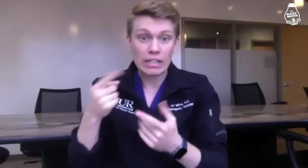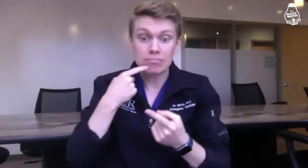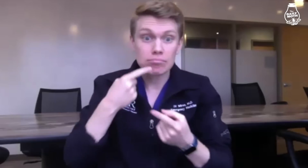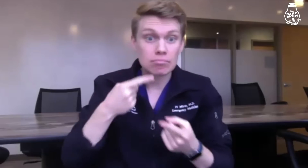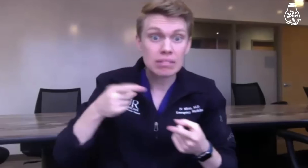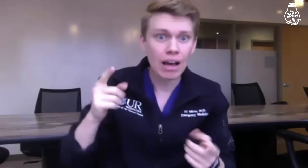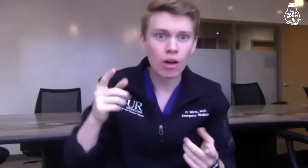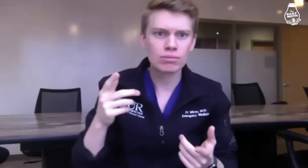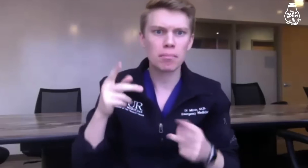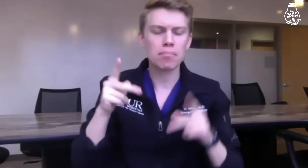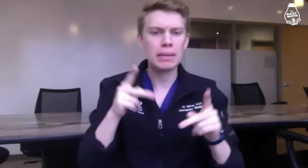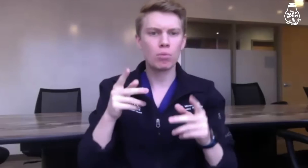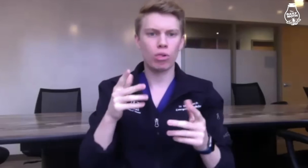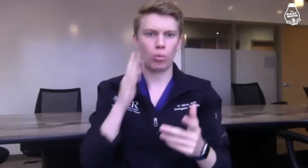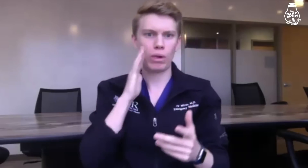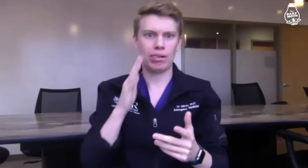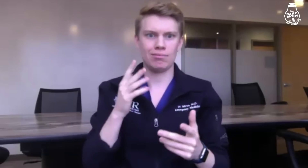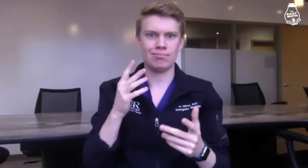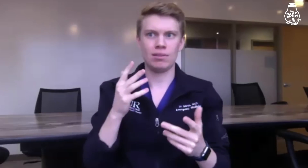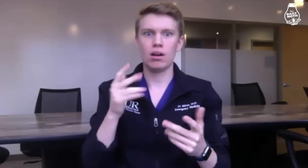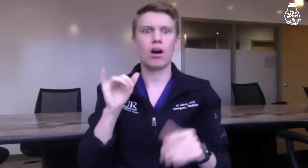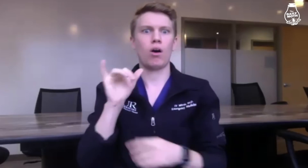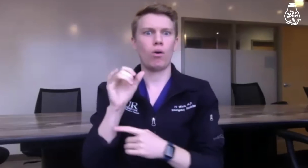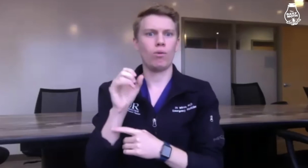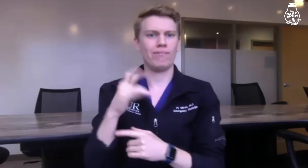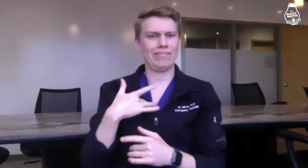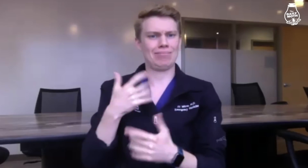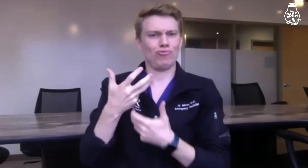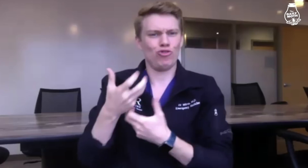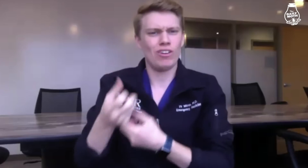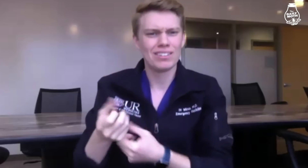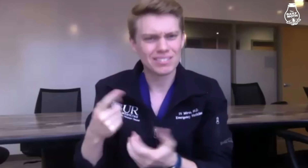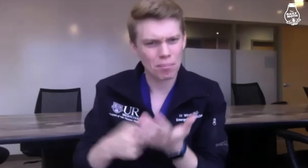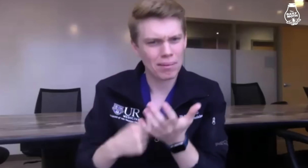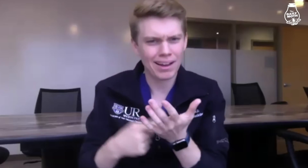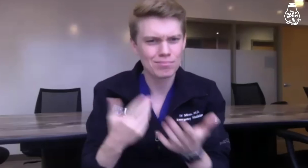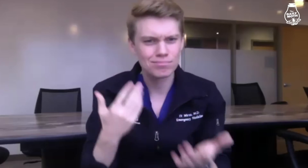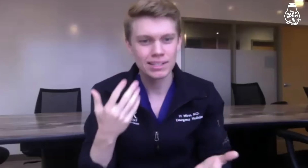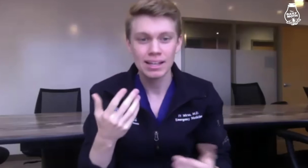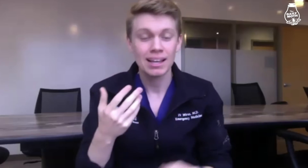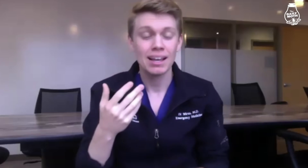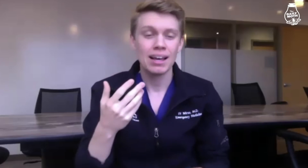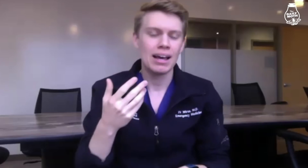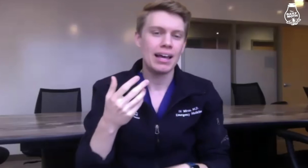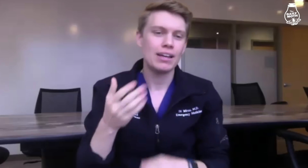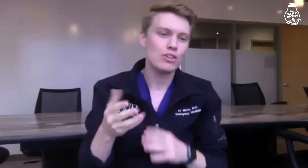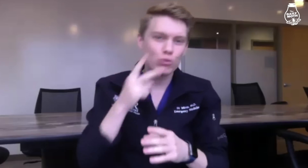Whatever he says, people will trust him, sometimes.